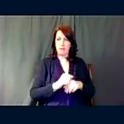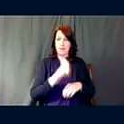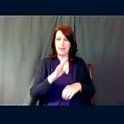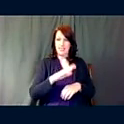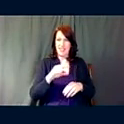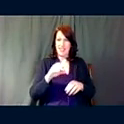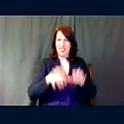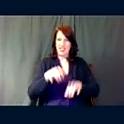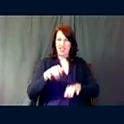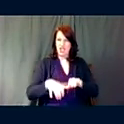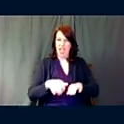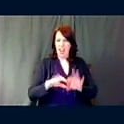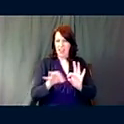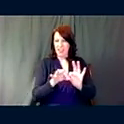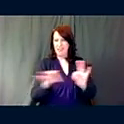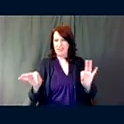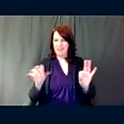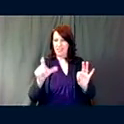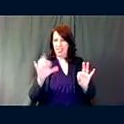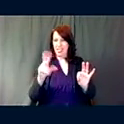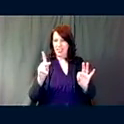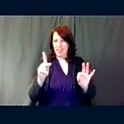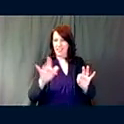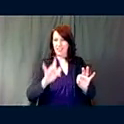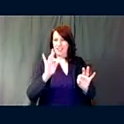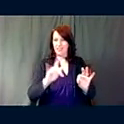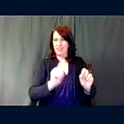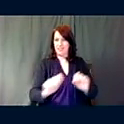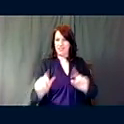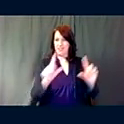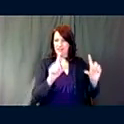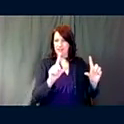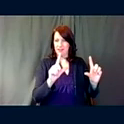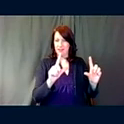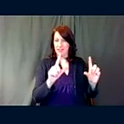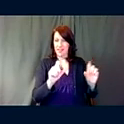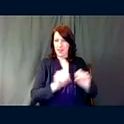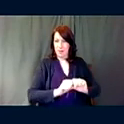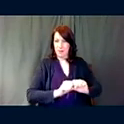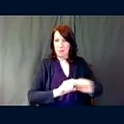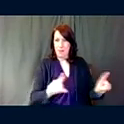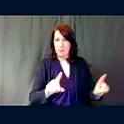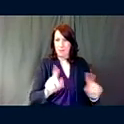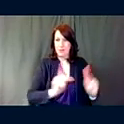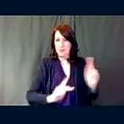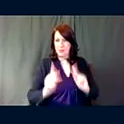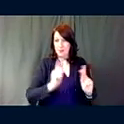OF THE -- I CAN SEND IT TO YOU IN THE CHAT. AND THEN YOU CAN SPREAD IT TO